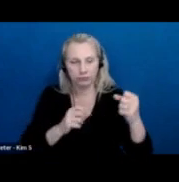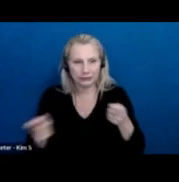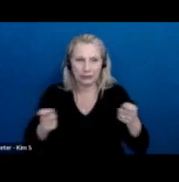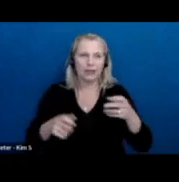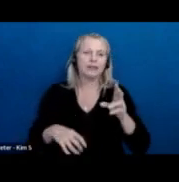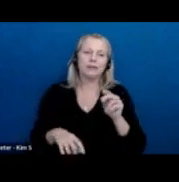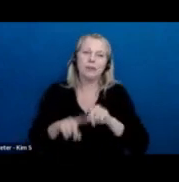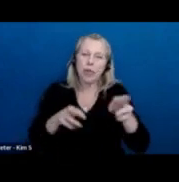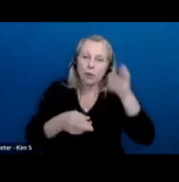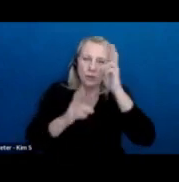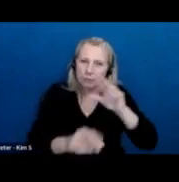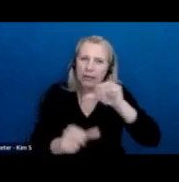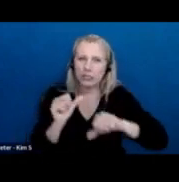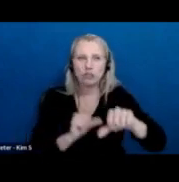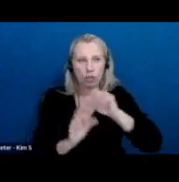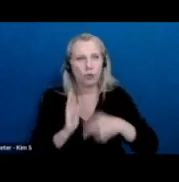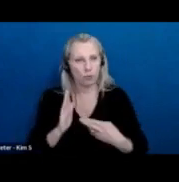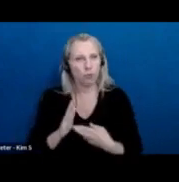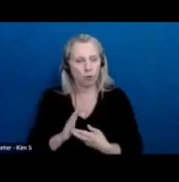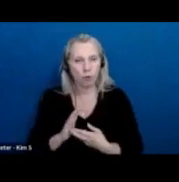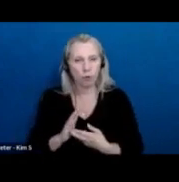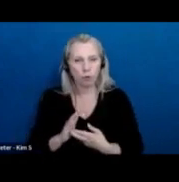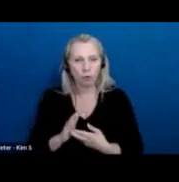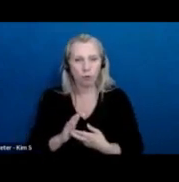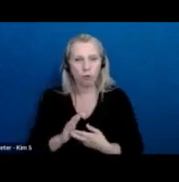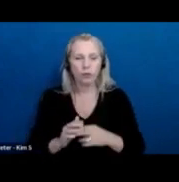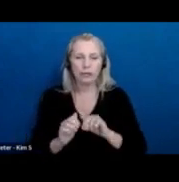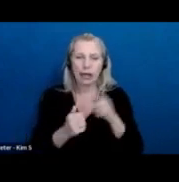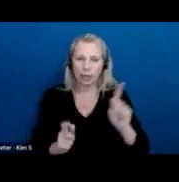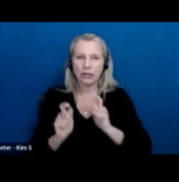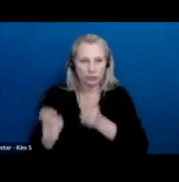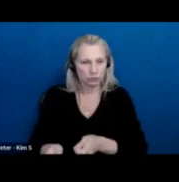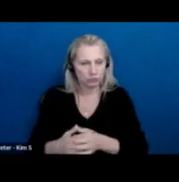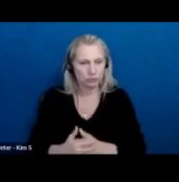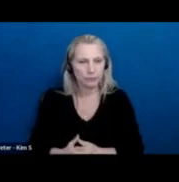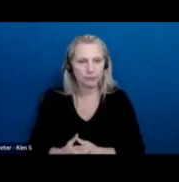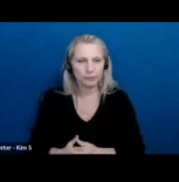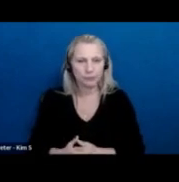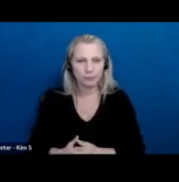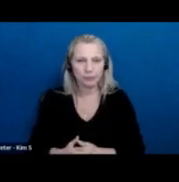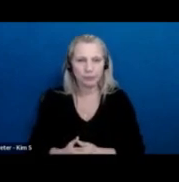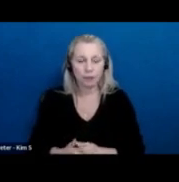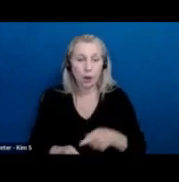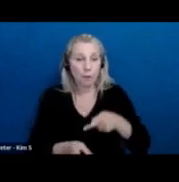they respect each other's roles and contributions. While professionals bring technical